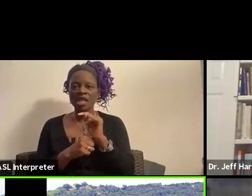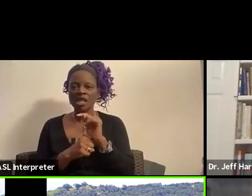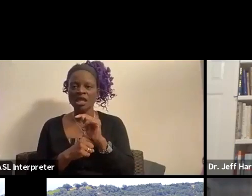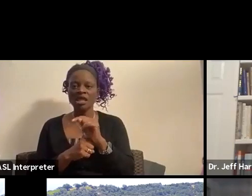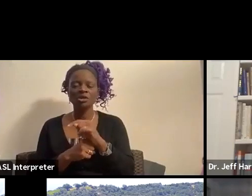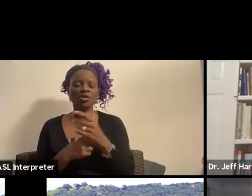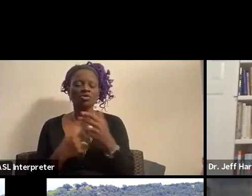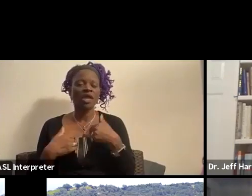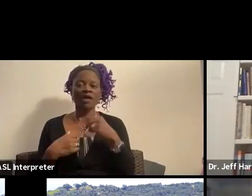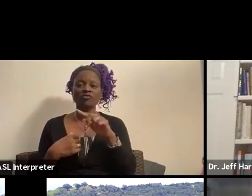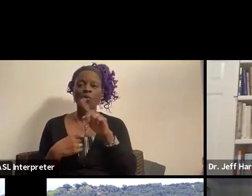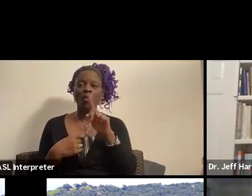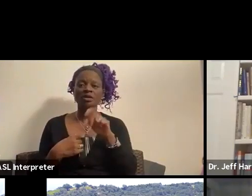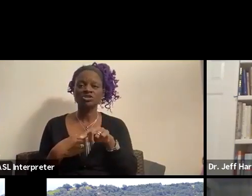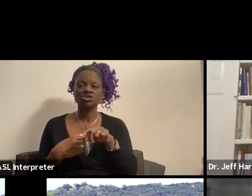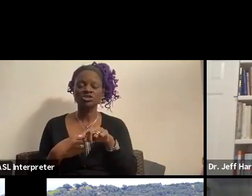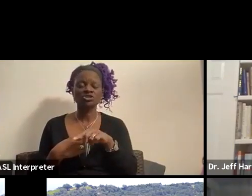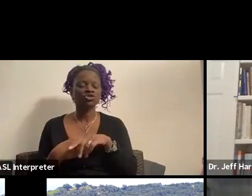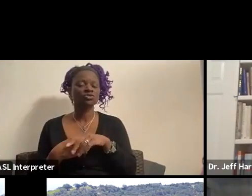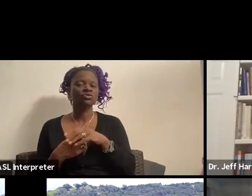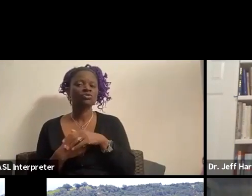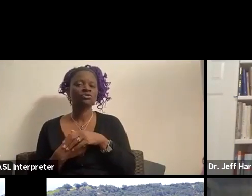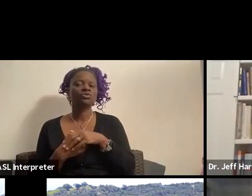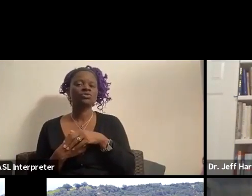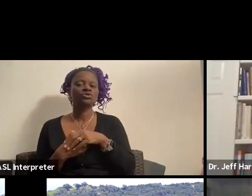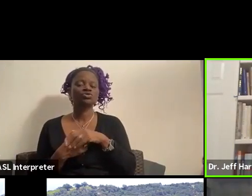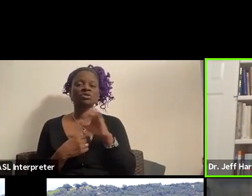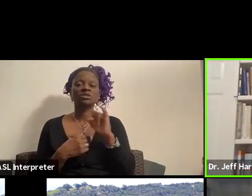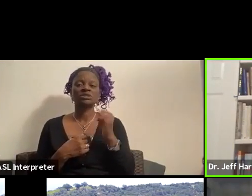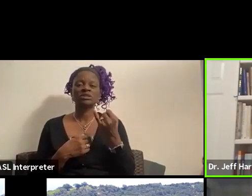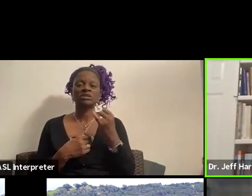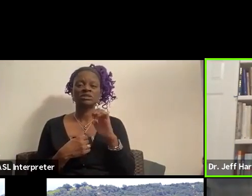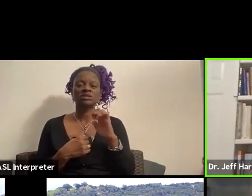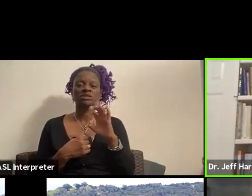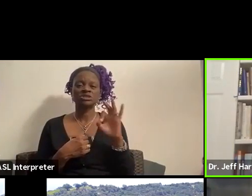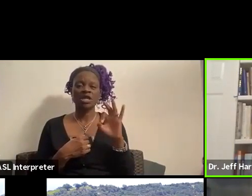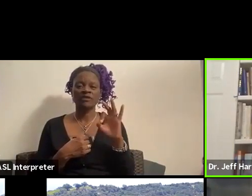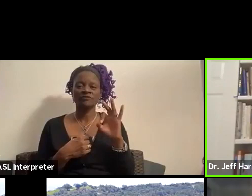I'll let Jeff answer that question. So we've created cohorts throughout the